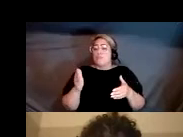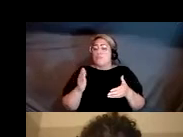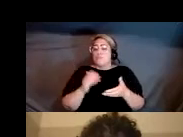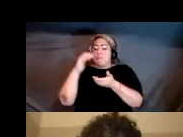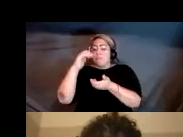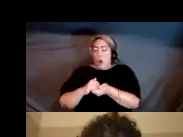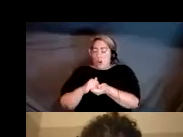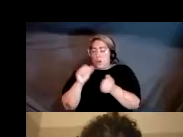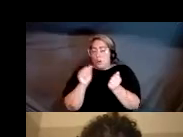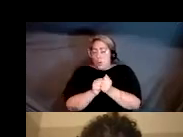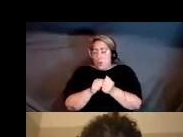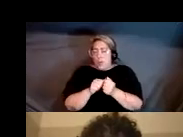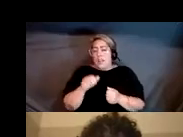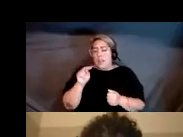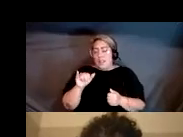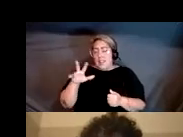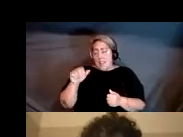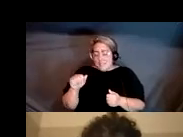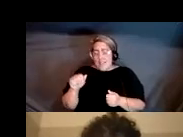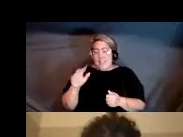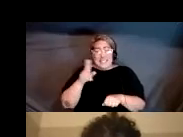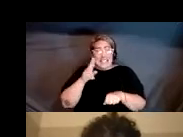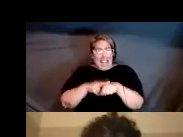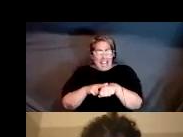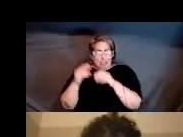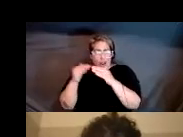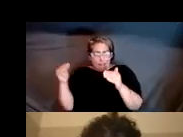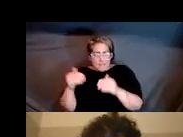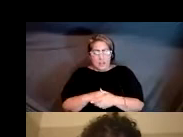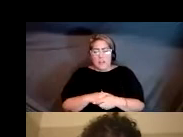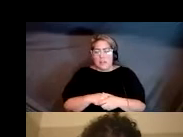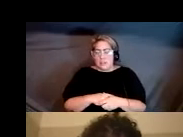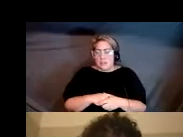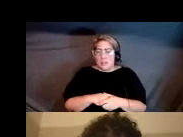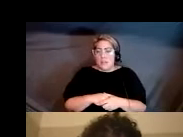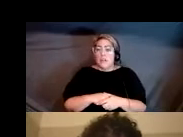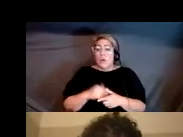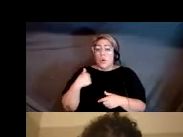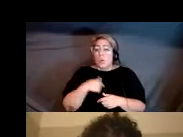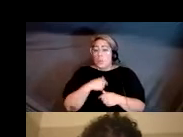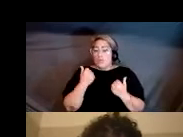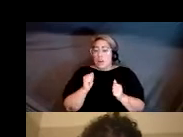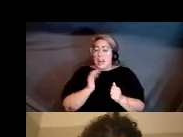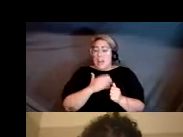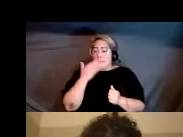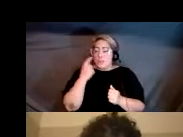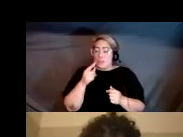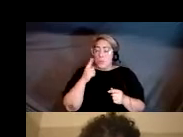We have worked on a lot of advocacy for save our stages which became the shuttered venues operators